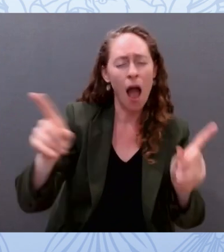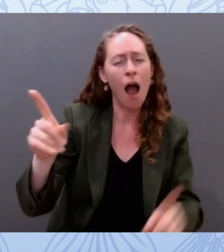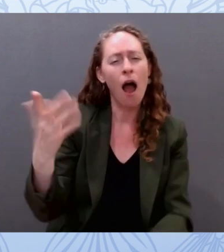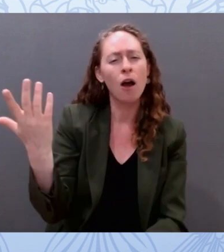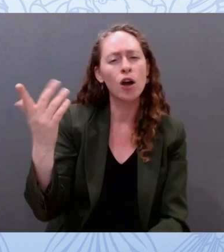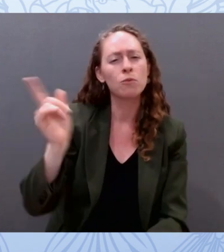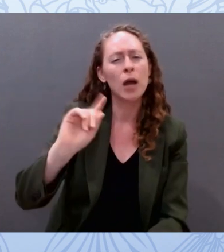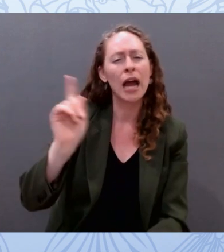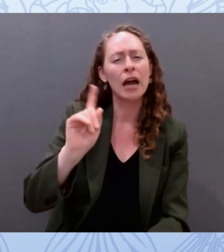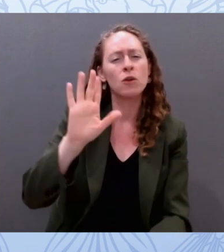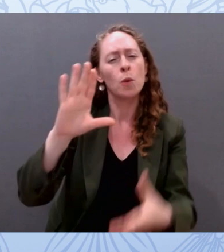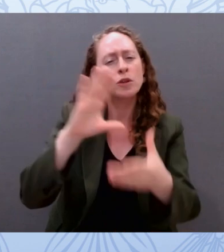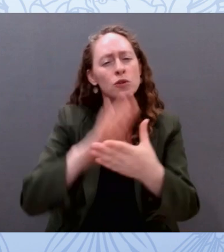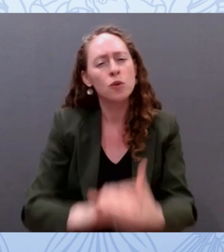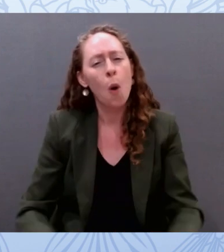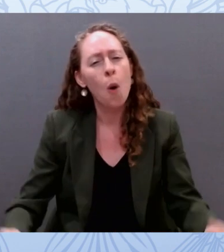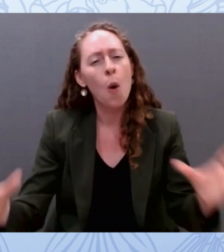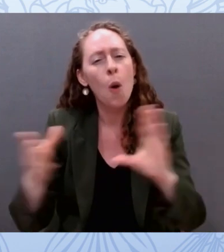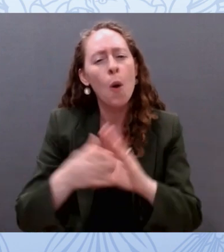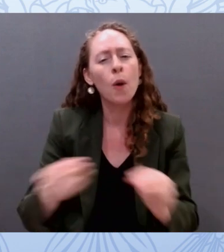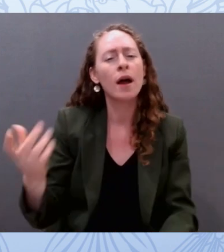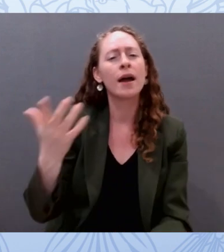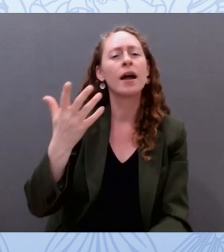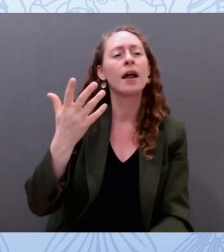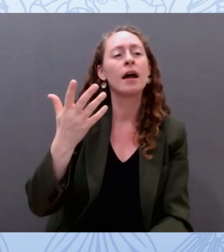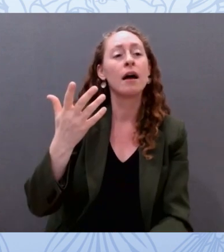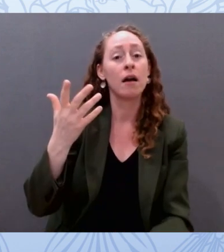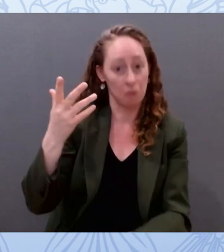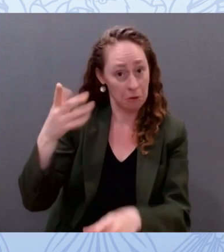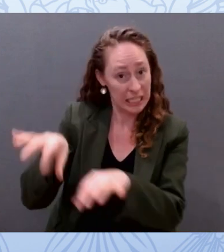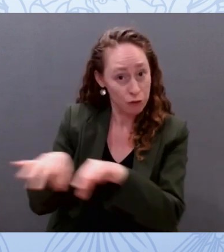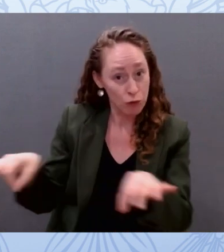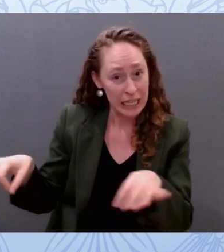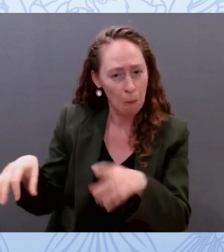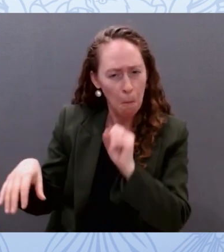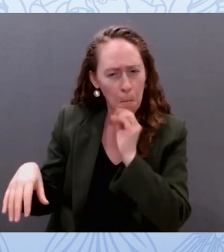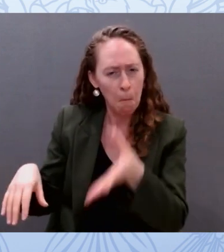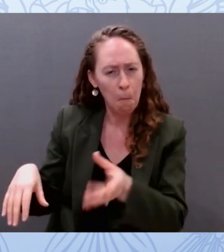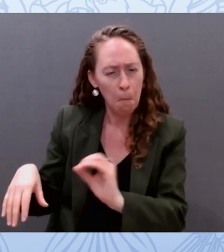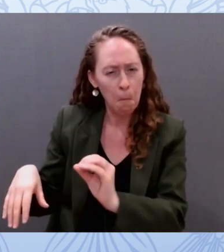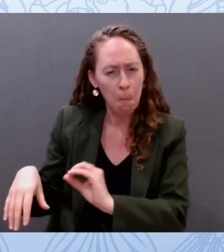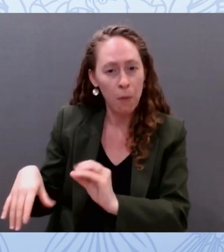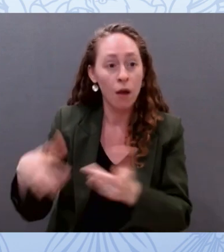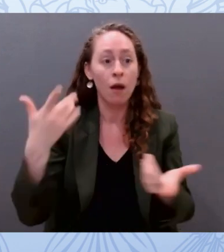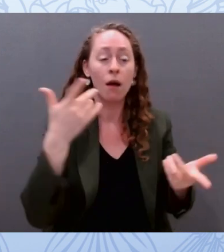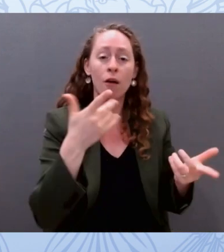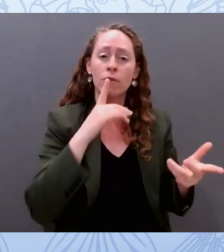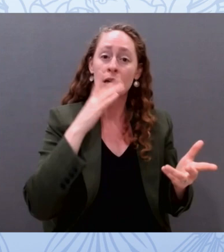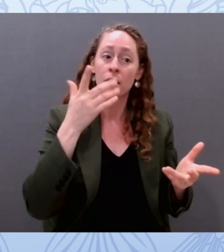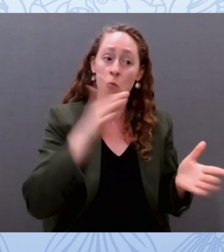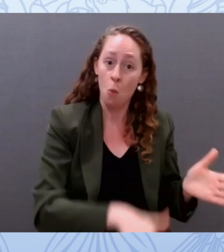Those things don't define you, and neither does your hometown, but it is a part of your story.